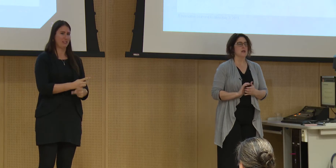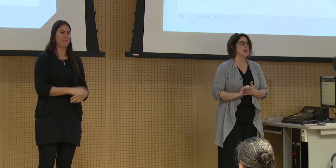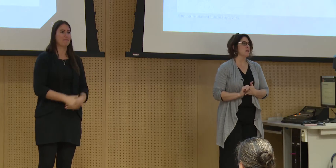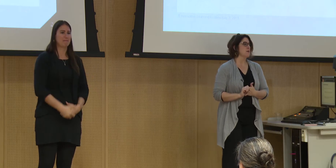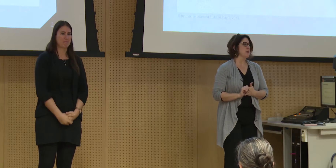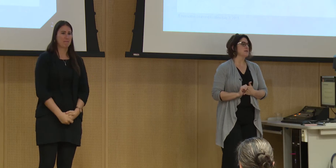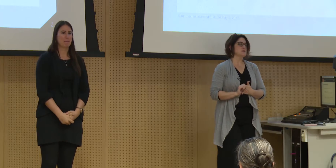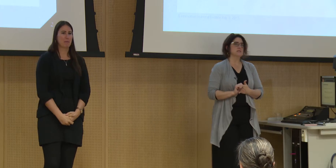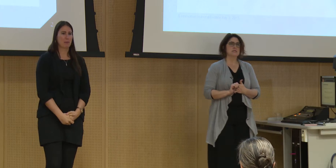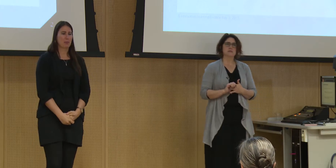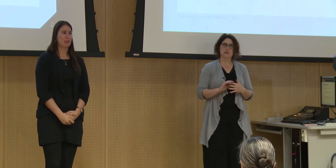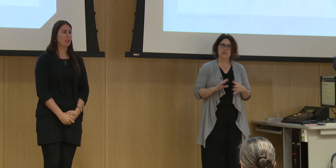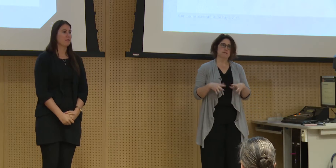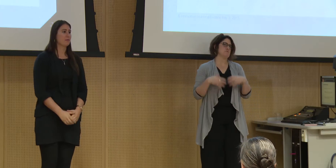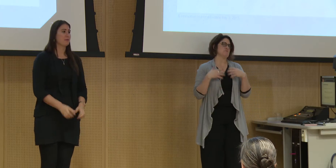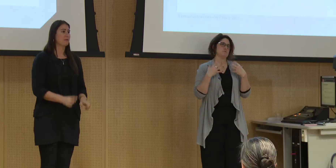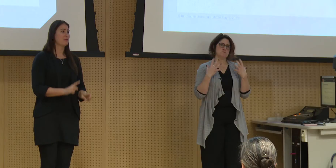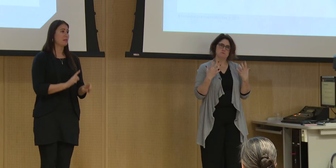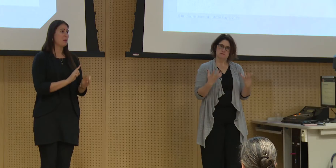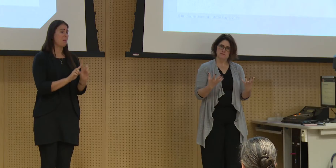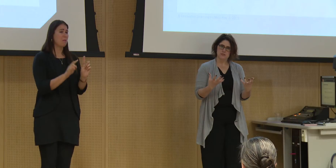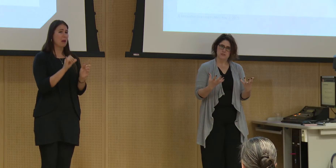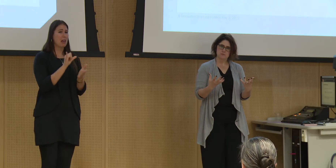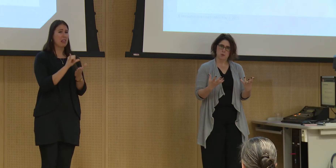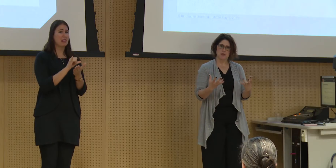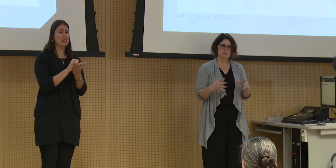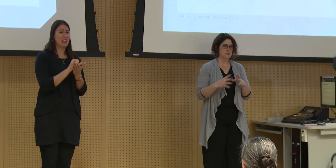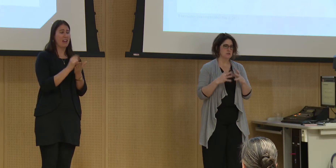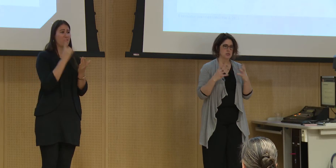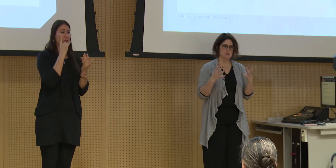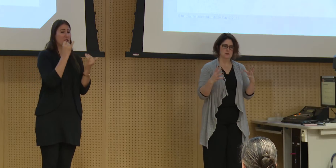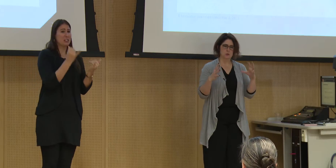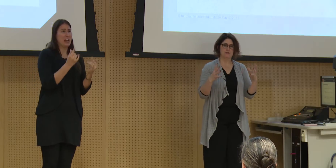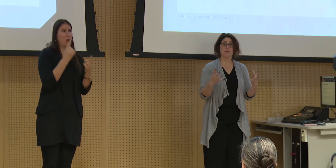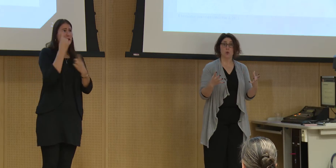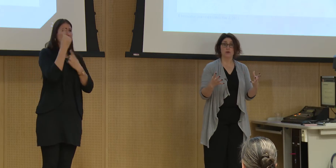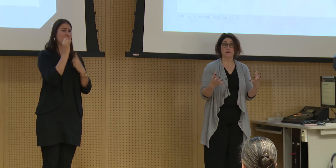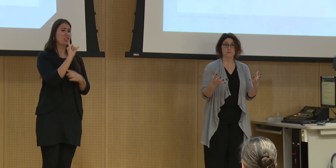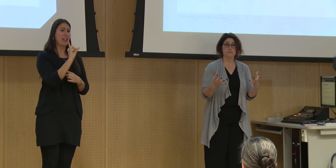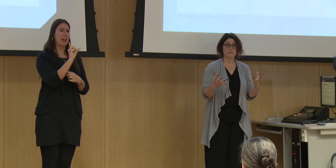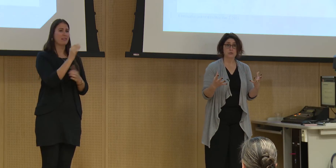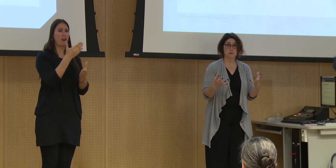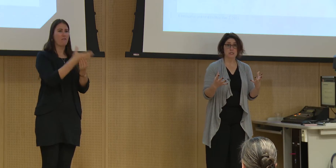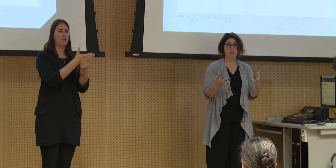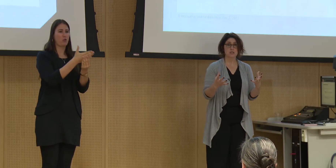But just consider it for this moment, it's just sort of a folder, pretty much.